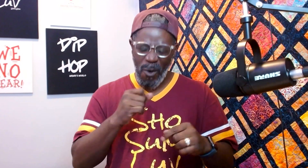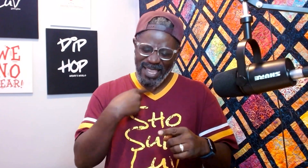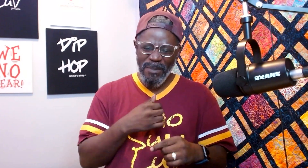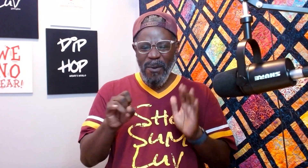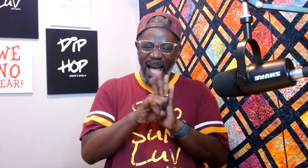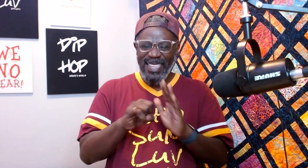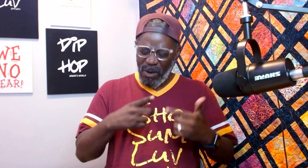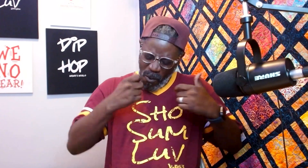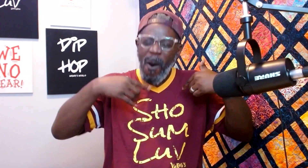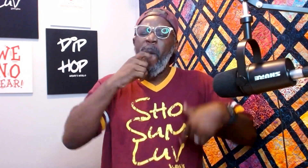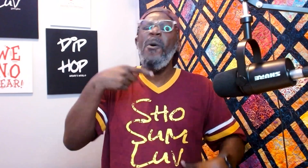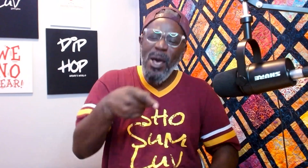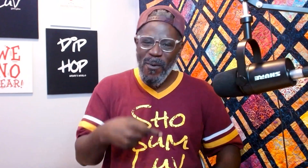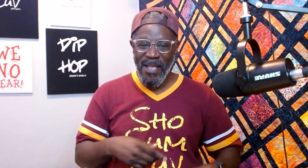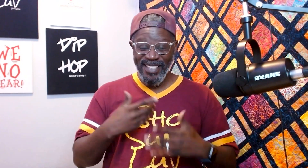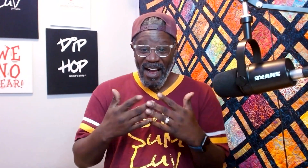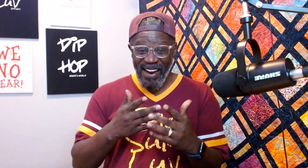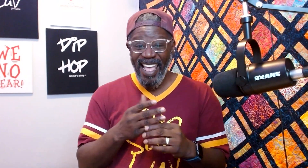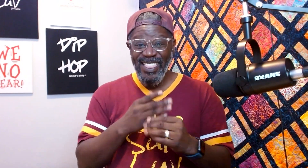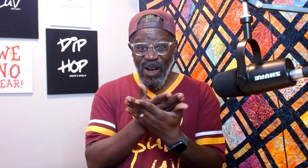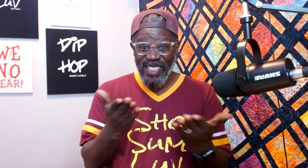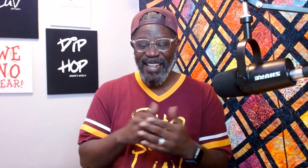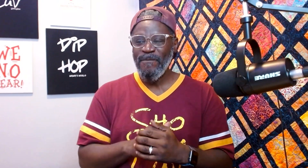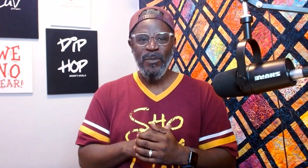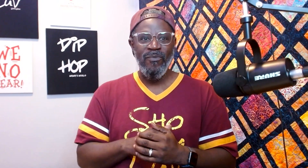You want to tell my identity, who are YOU?" You know, that thing.